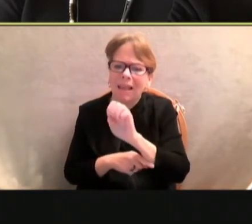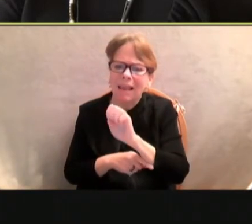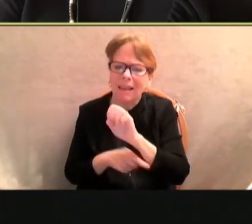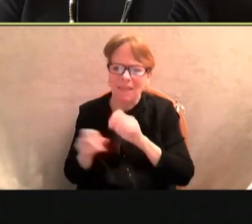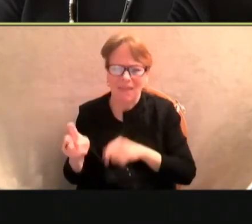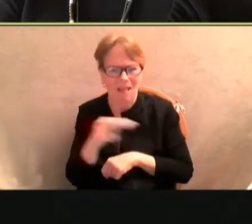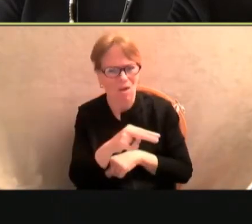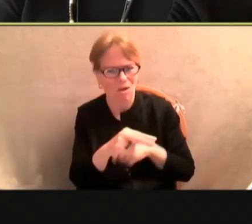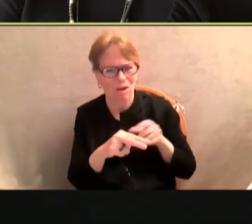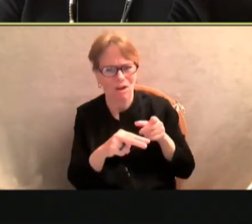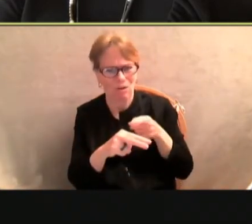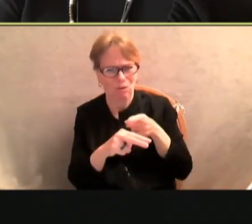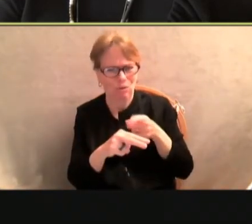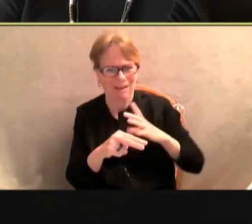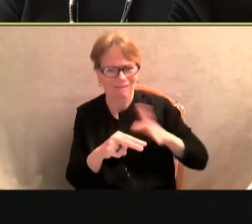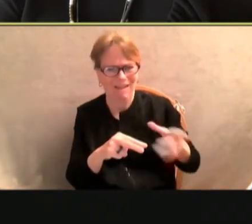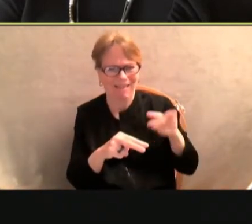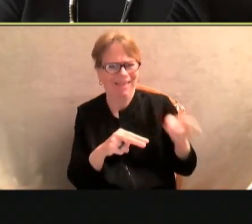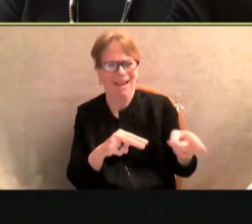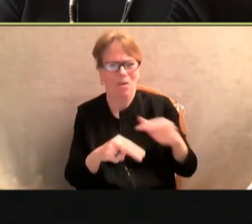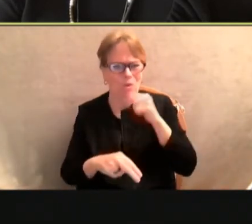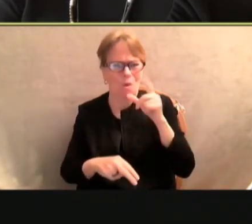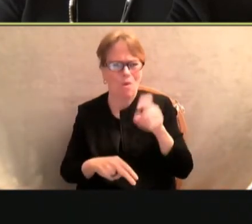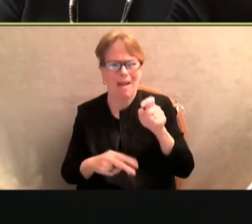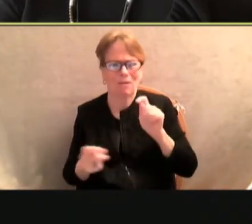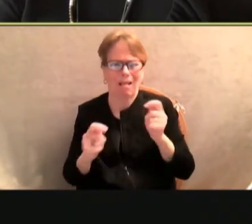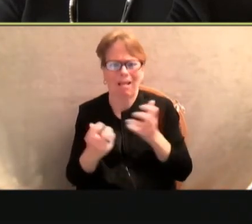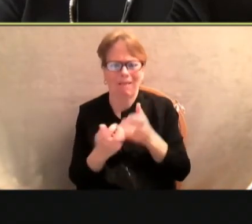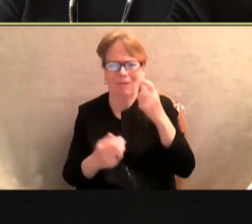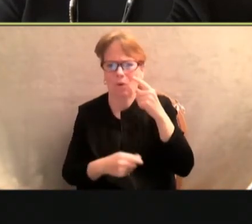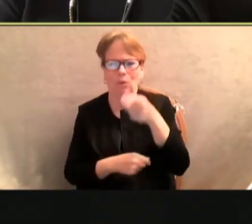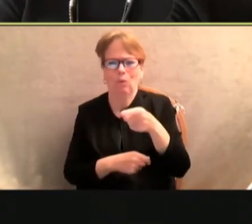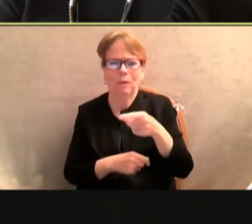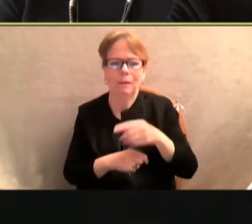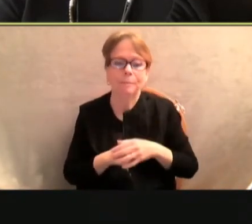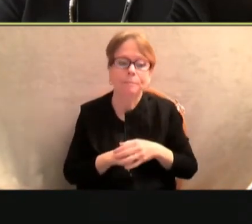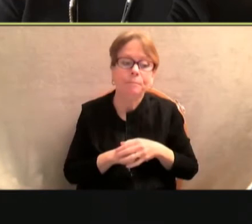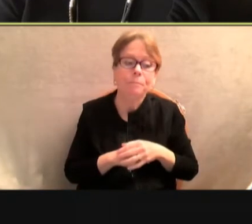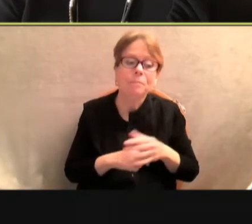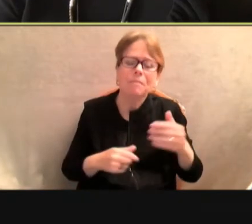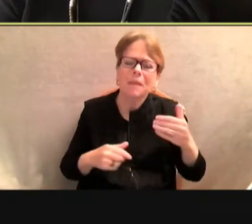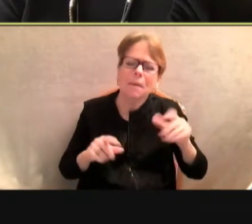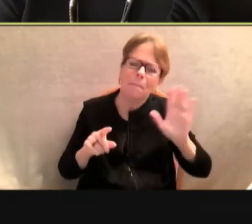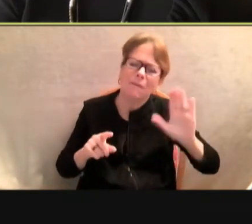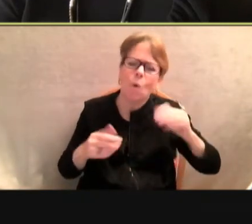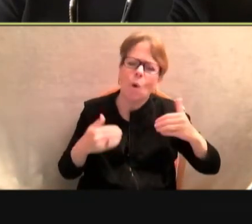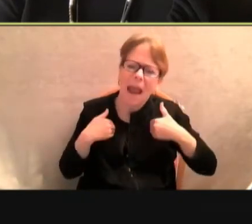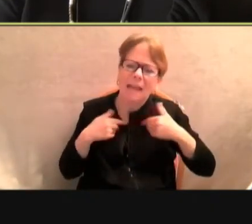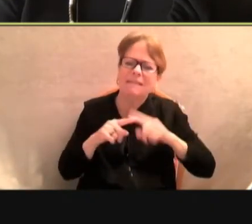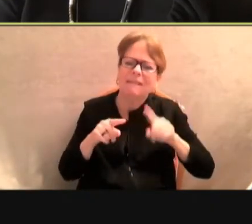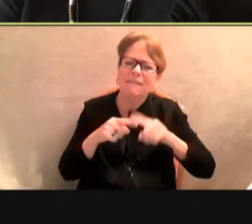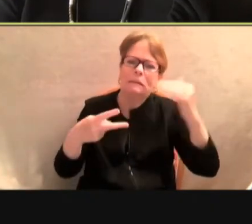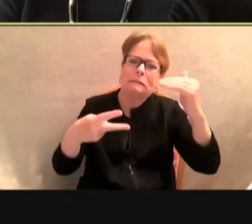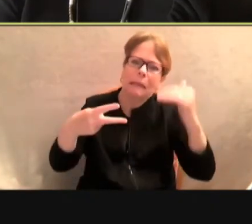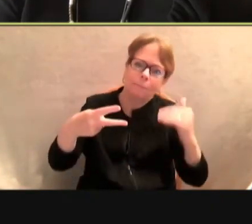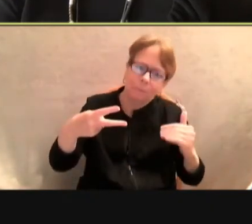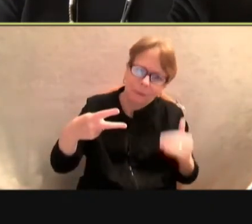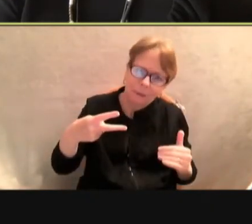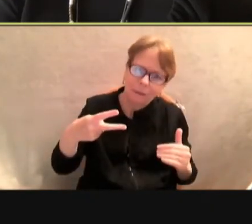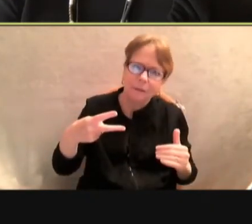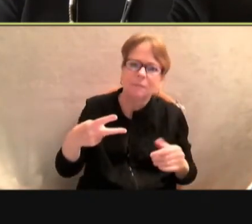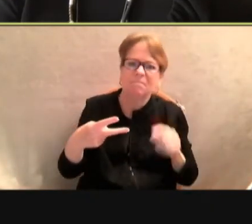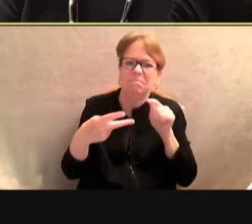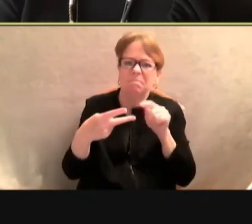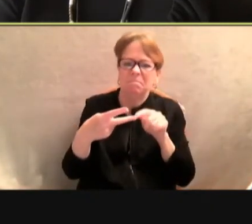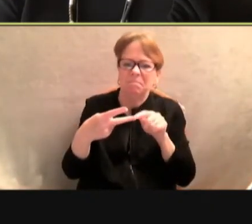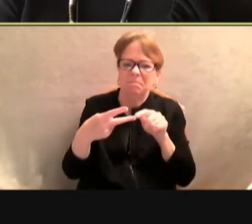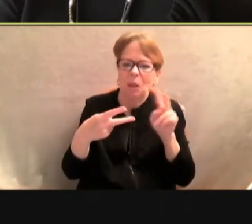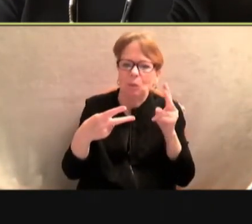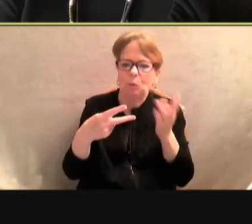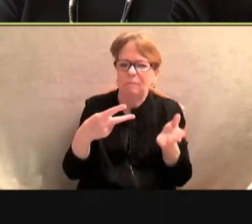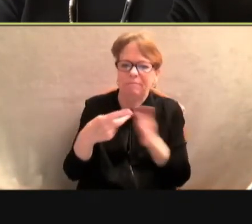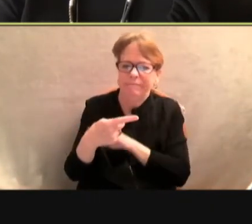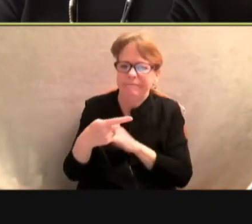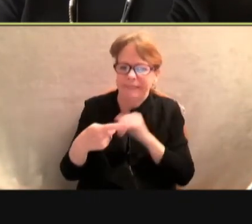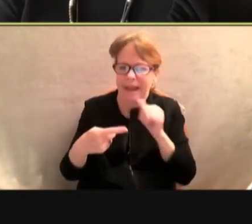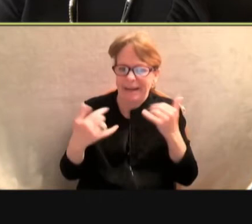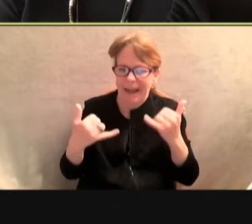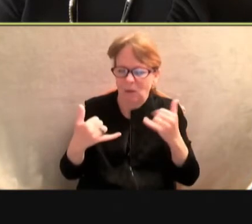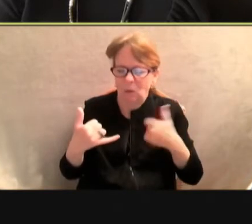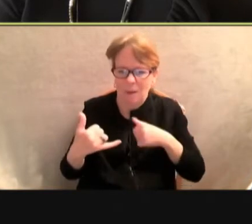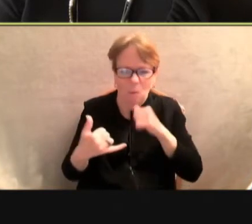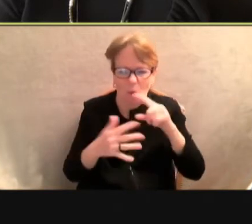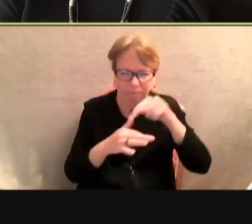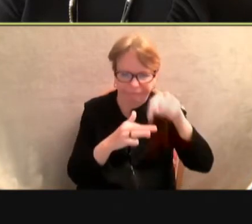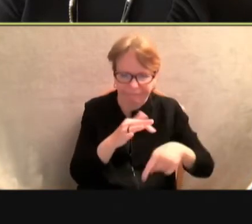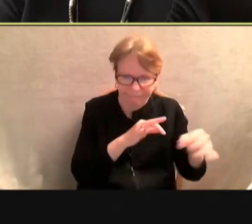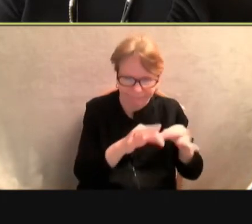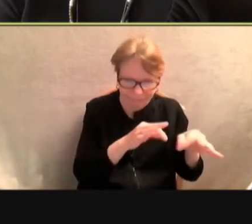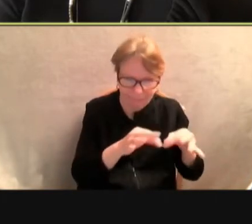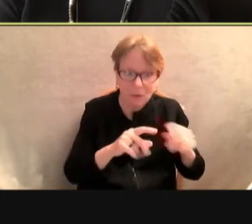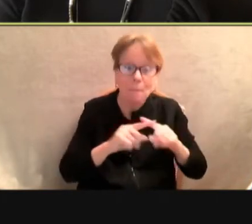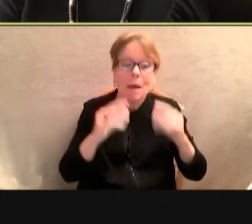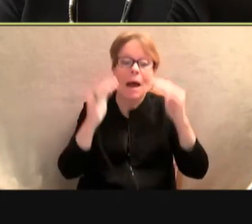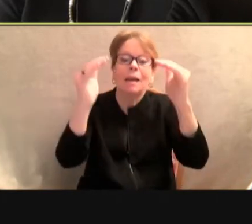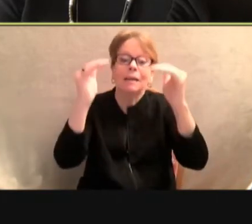the step two CS has been eliminated, I won't go into that, but for specialty board examinations,